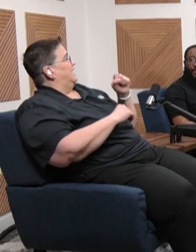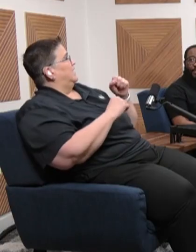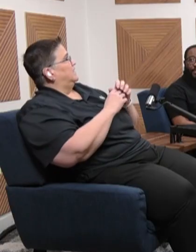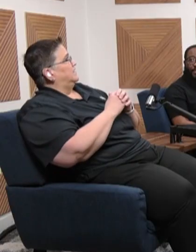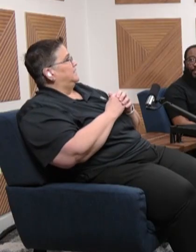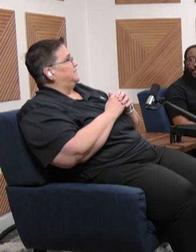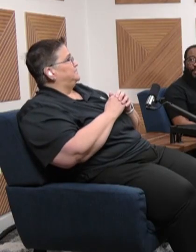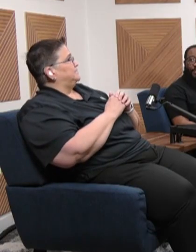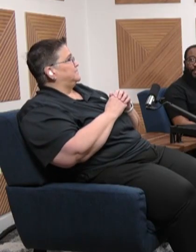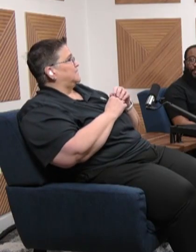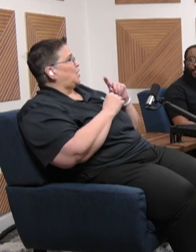Yes.